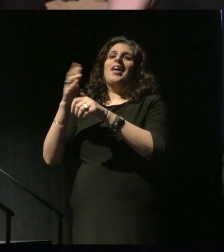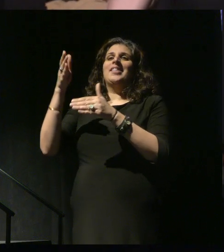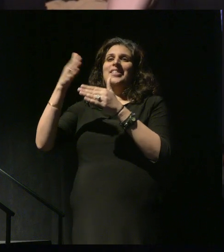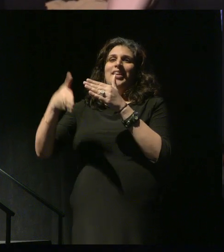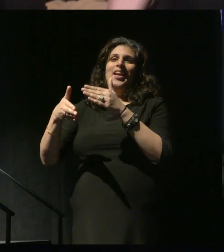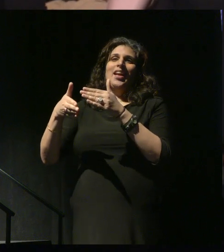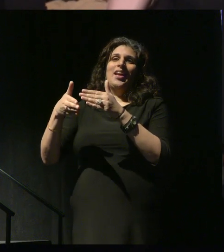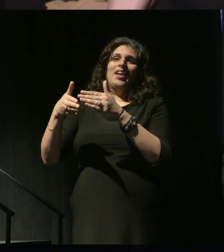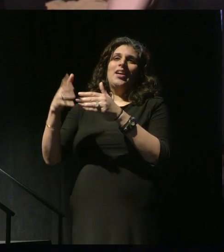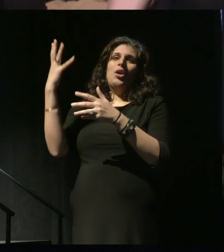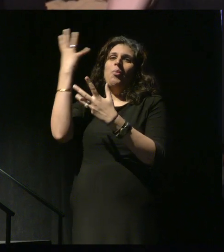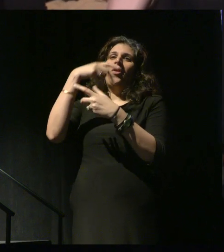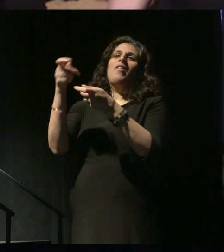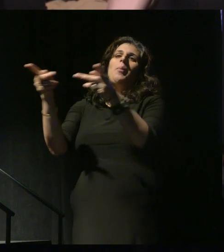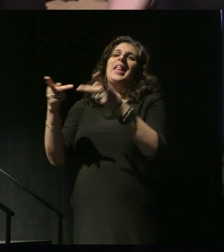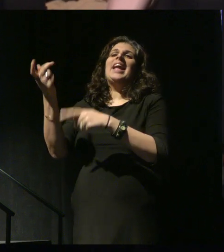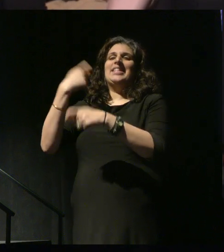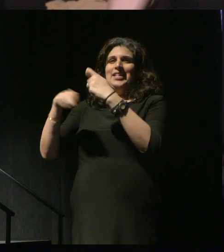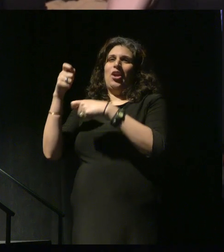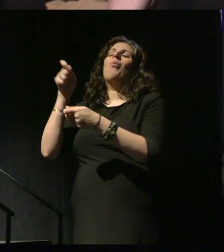I have to say, because he's so John out there